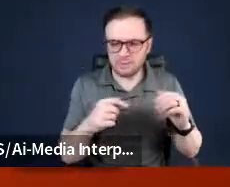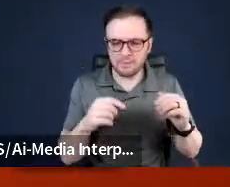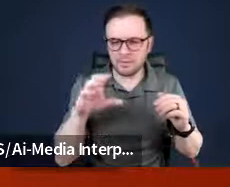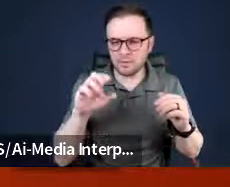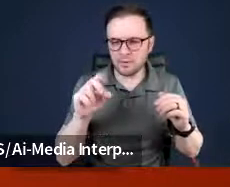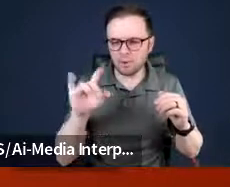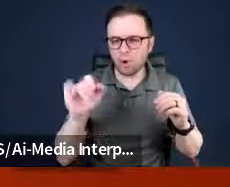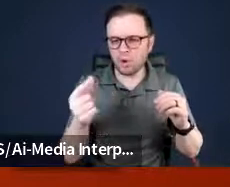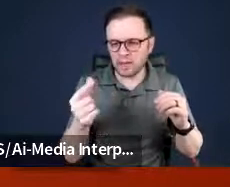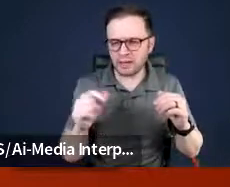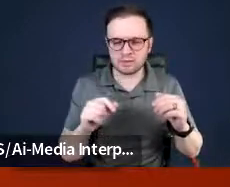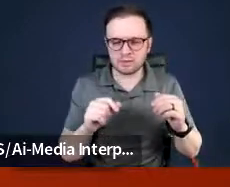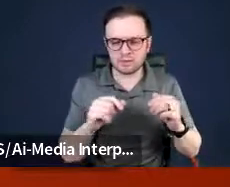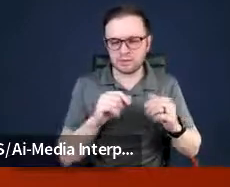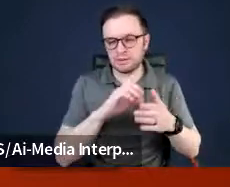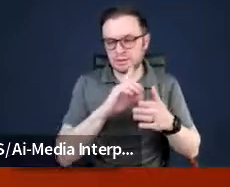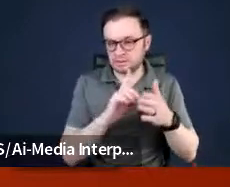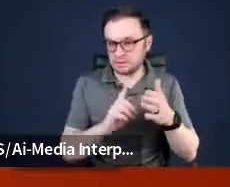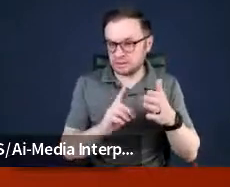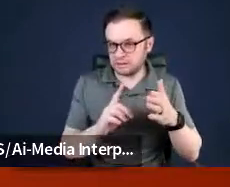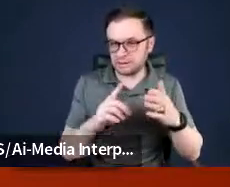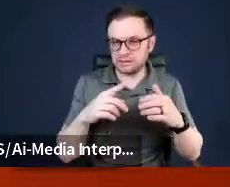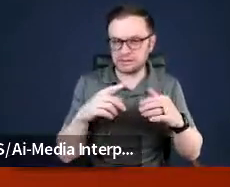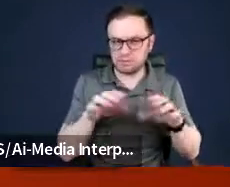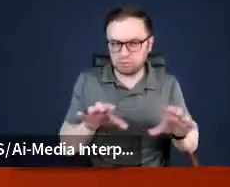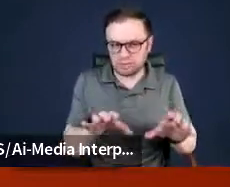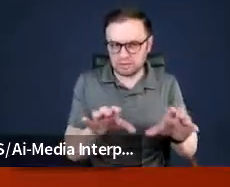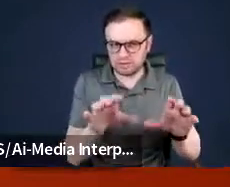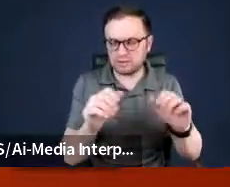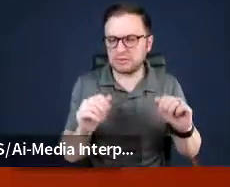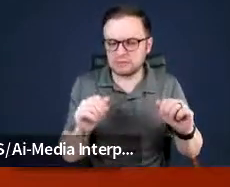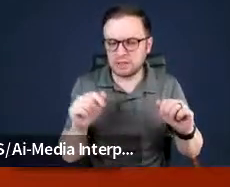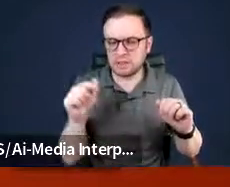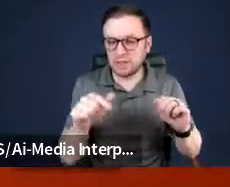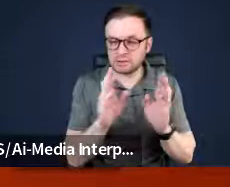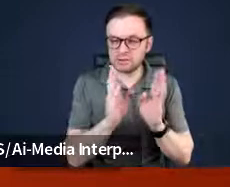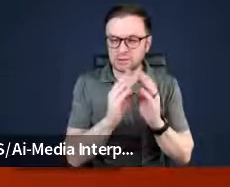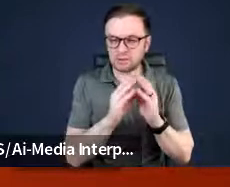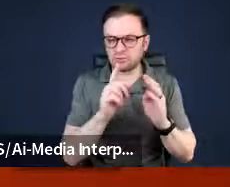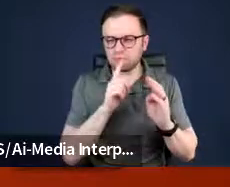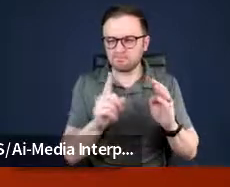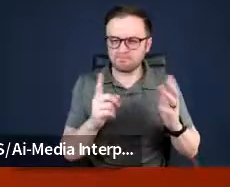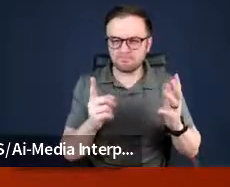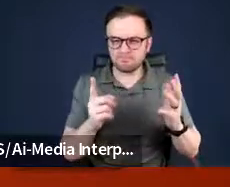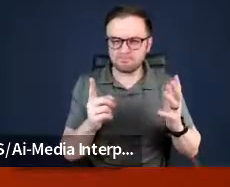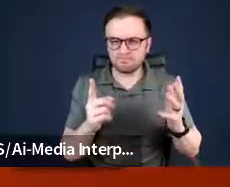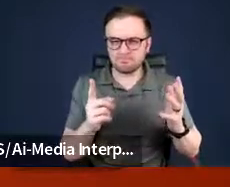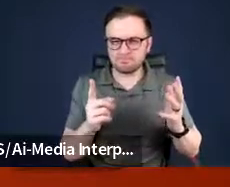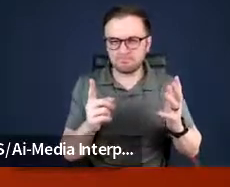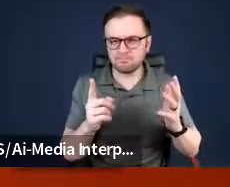Thinking about moving on to the technical requirements and coding, coding practices, this session is really